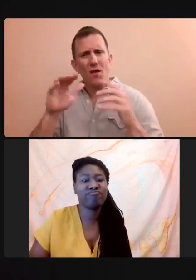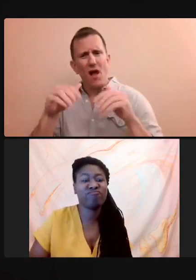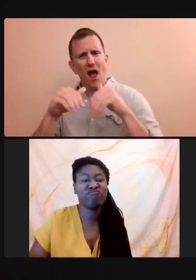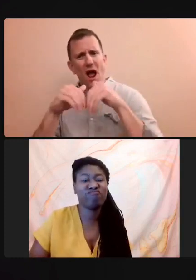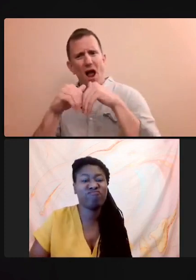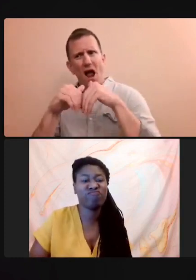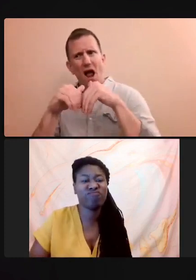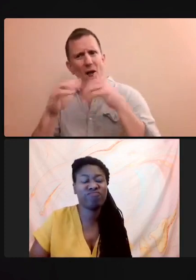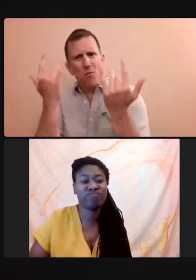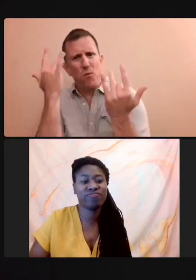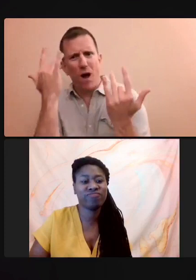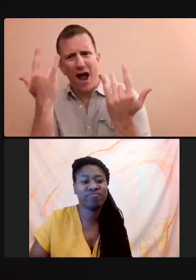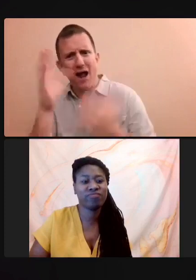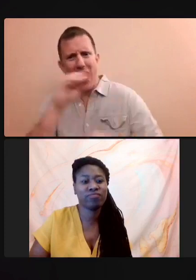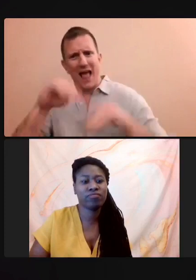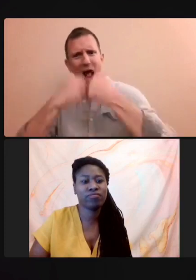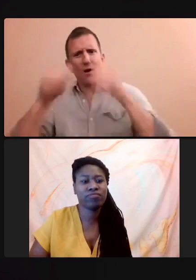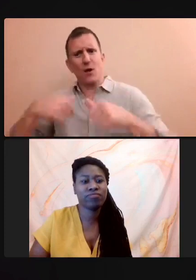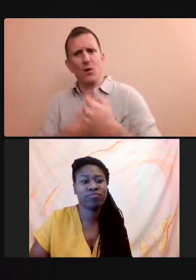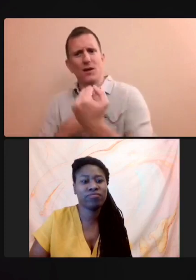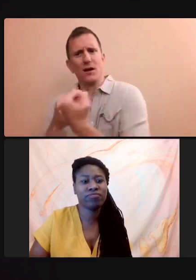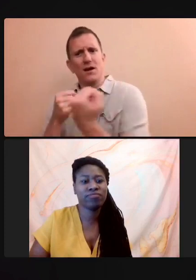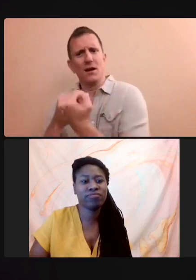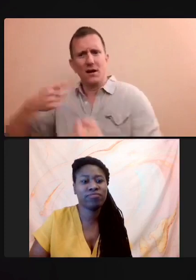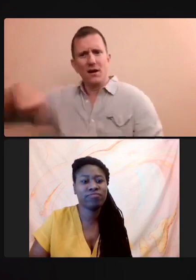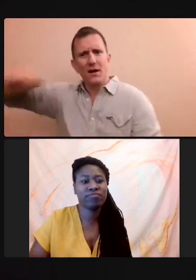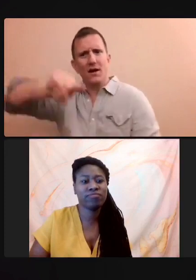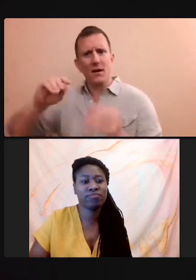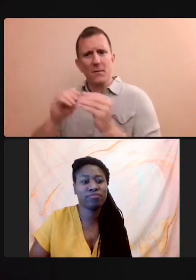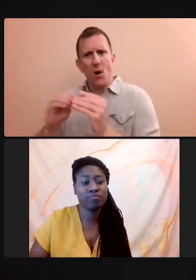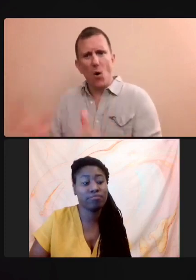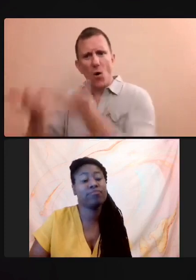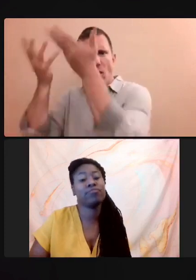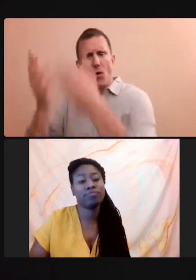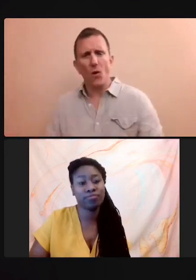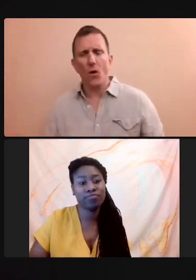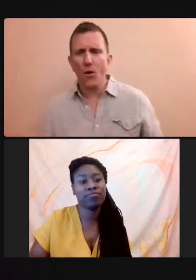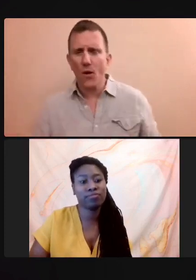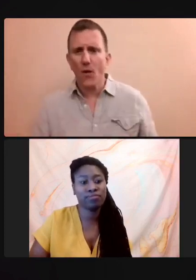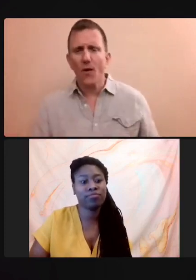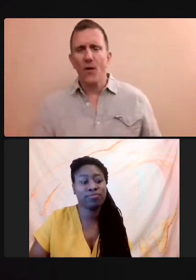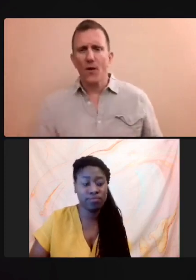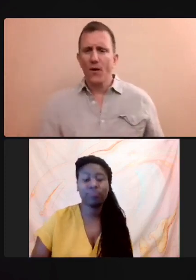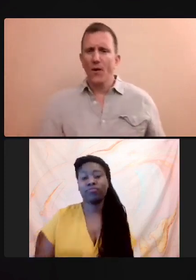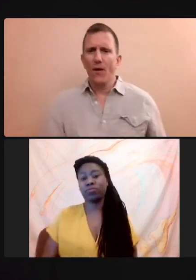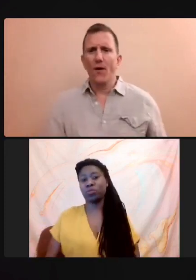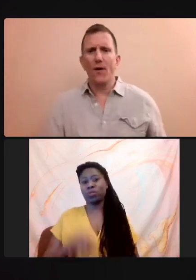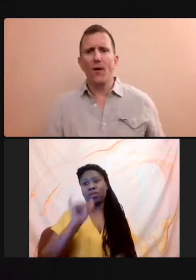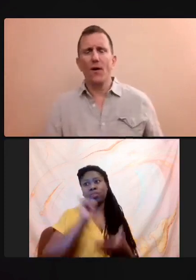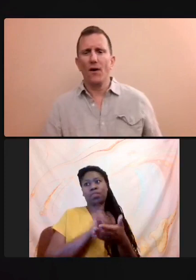And I'm wondering why deaf people aren't taking the opportunity to teach American Sign Language